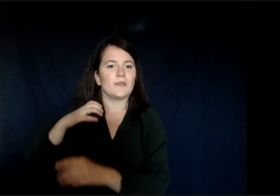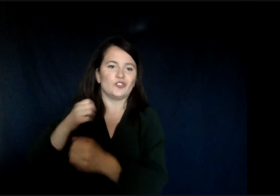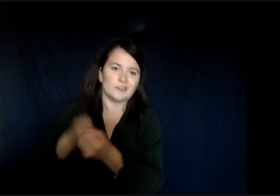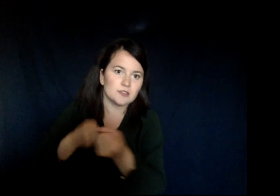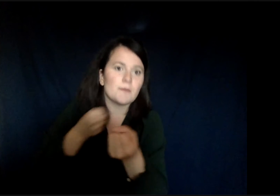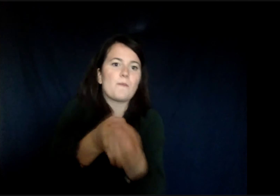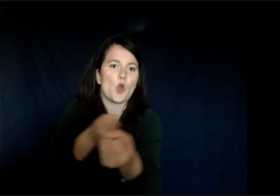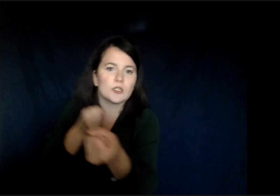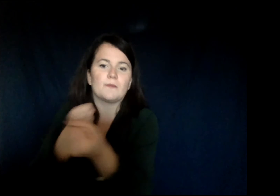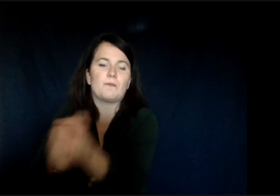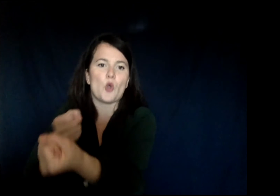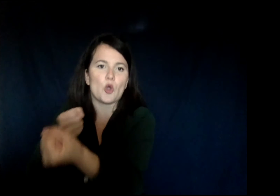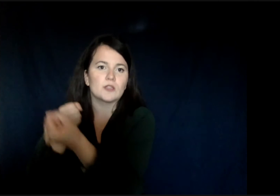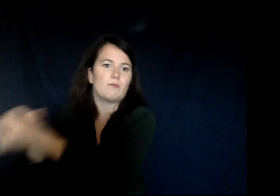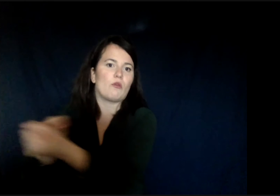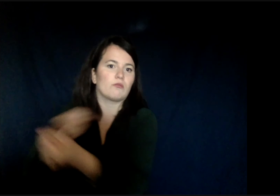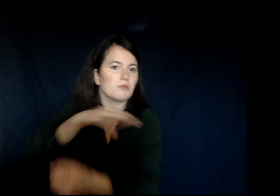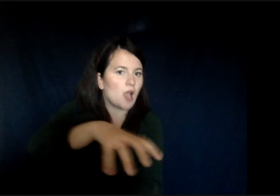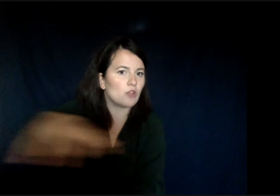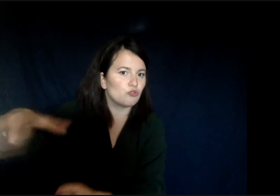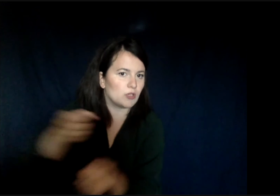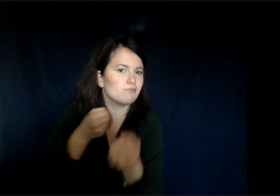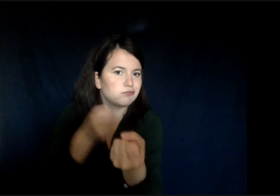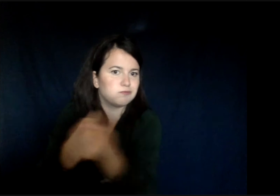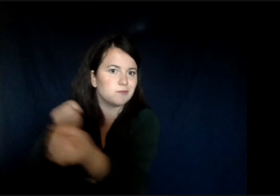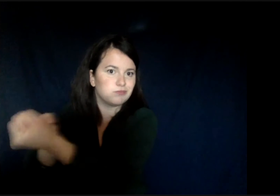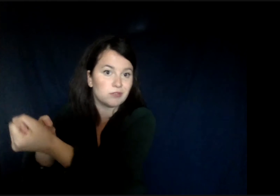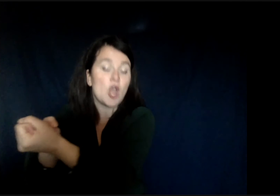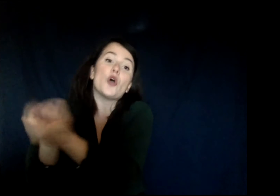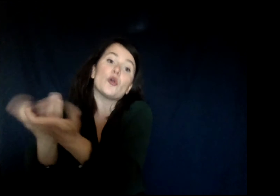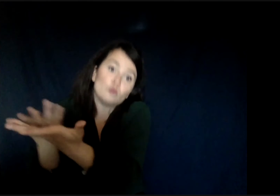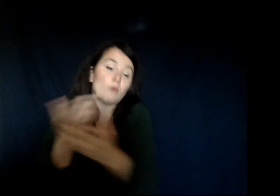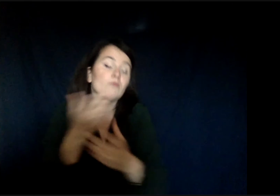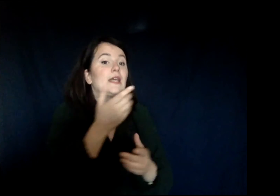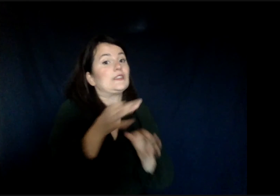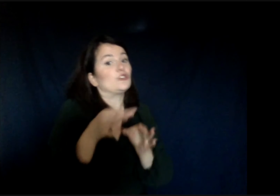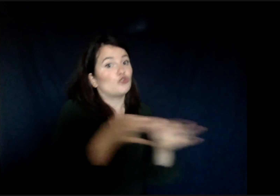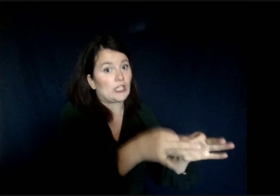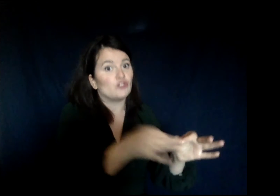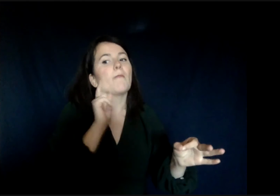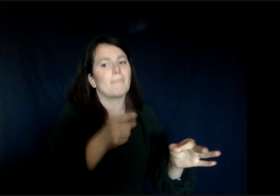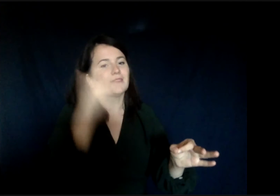It'll thus have to be taken into account in transversal way.